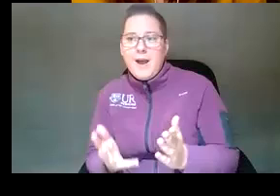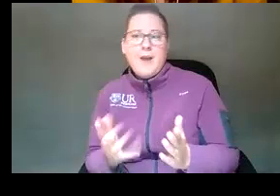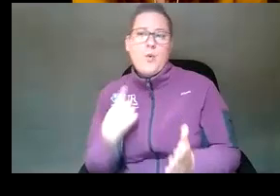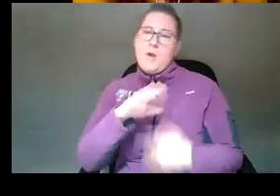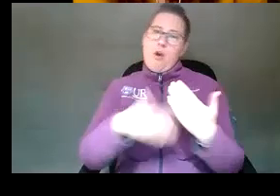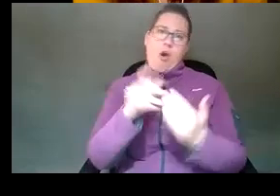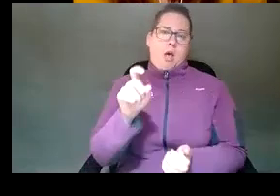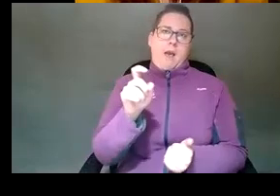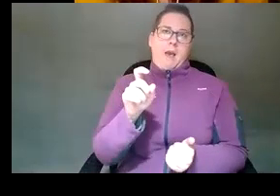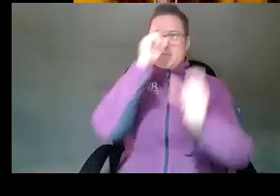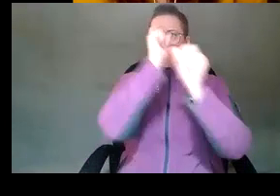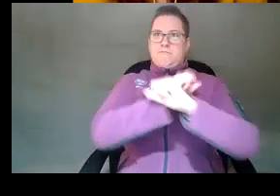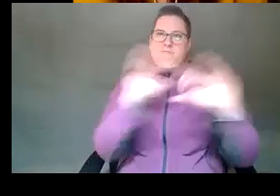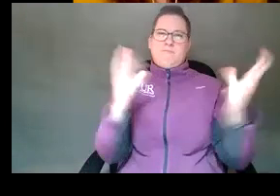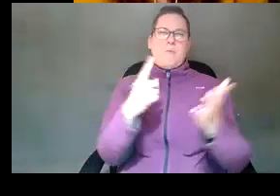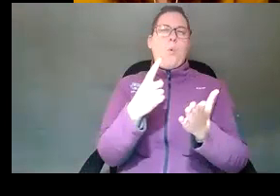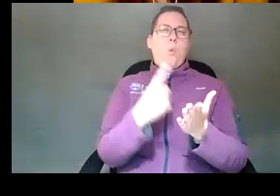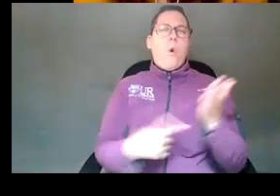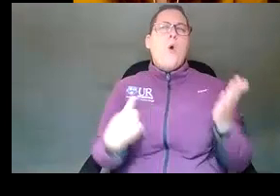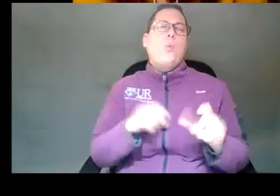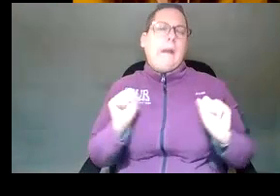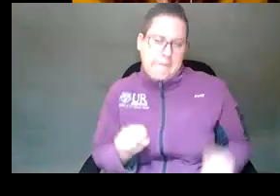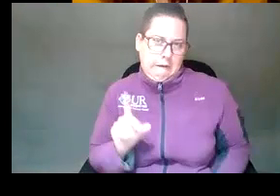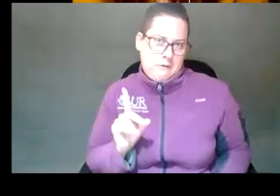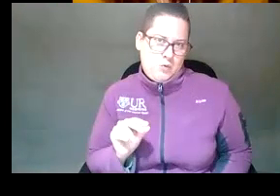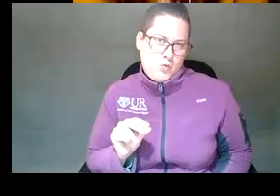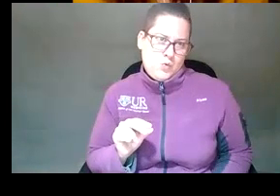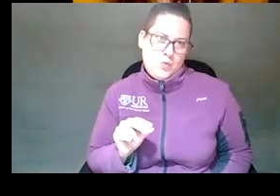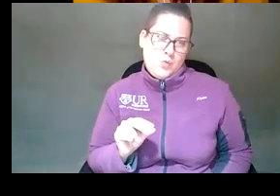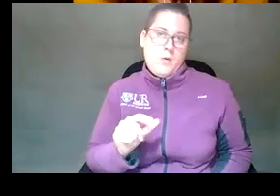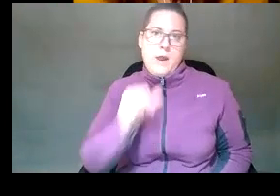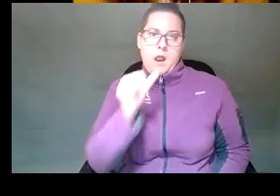for what anyone can do in this unprecedented time and I think it's just really important to